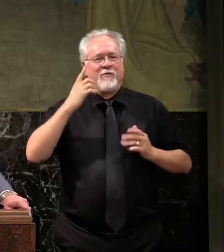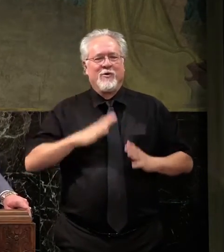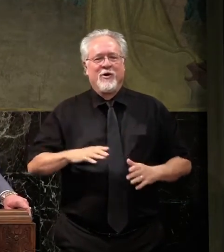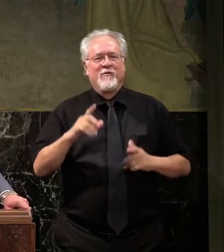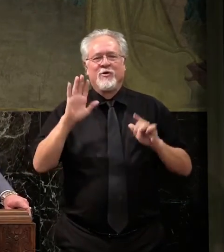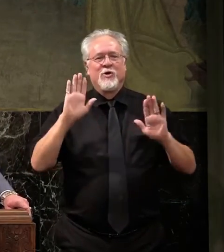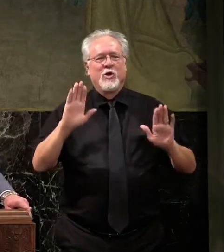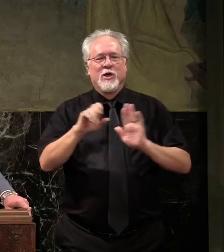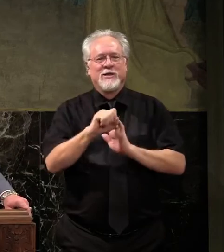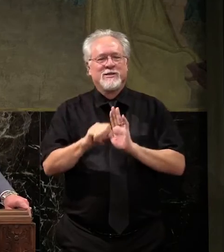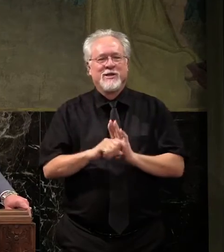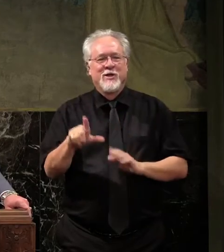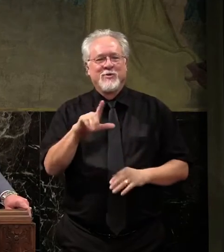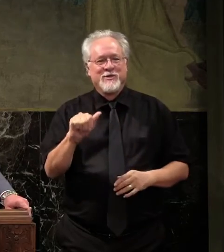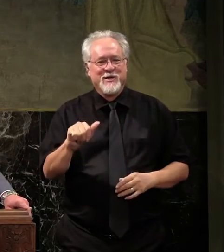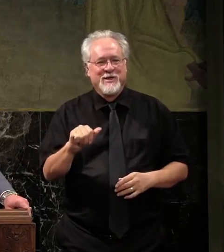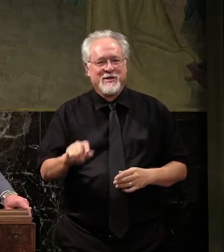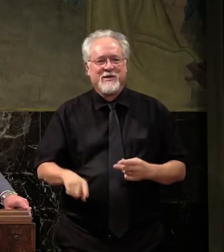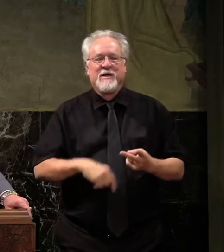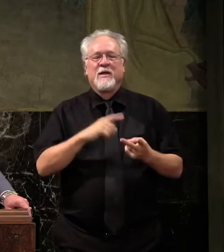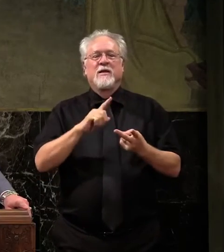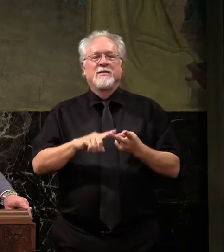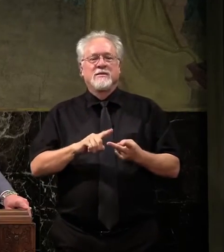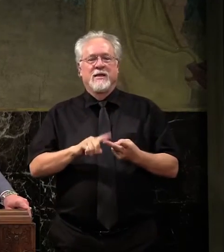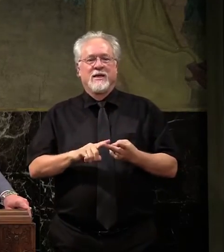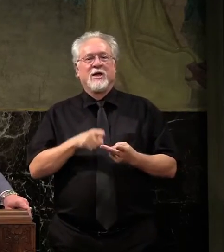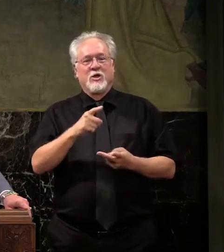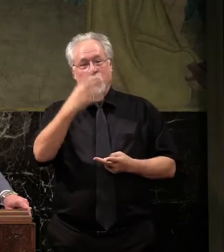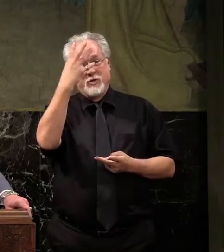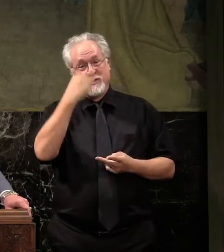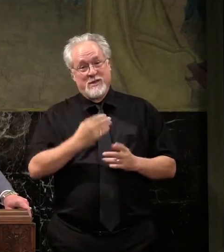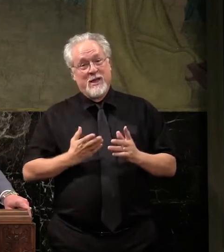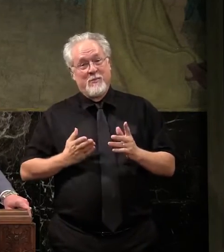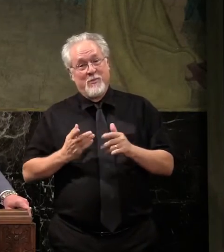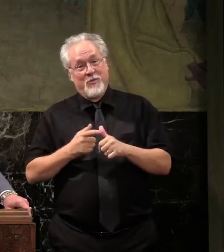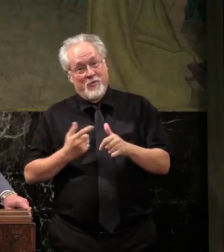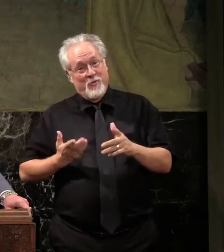Secondly, I guess you slept through the first part of our presentation tonight.